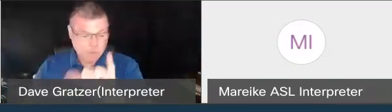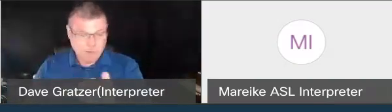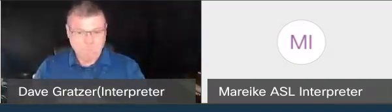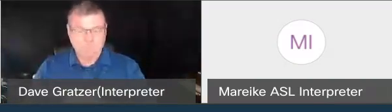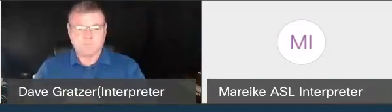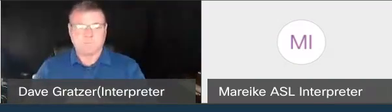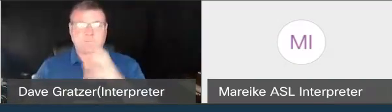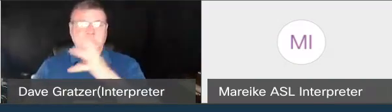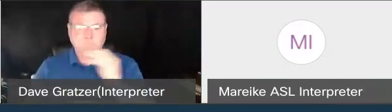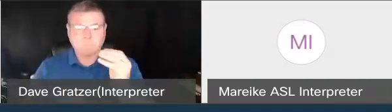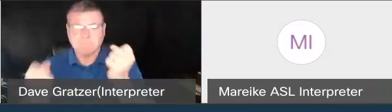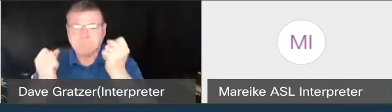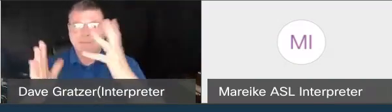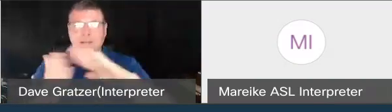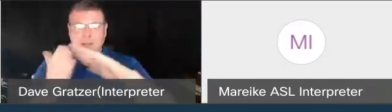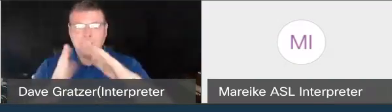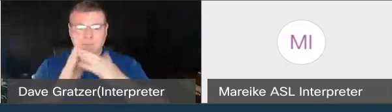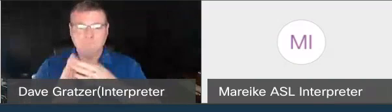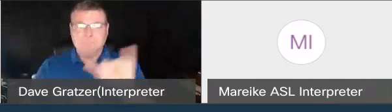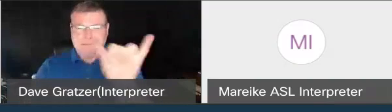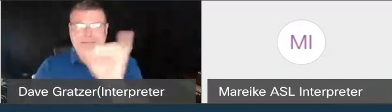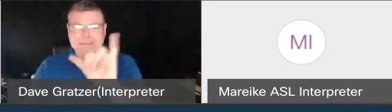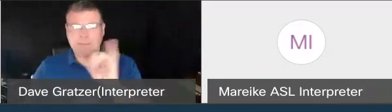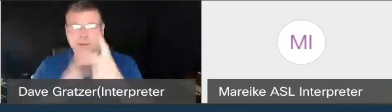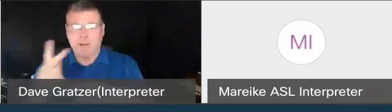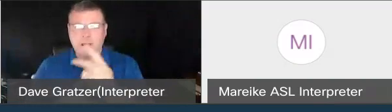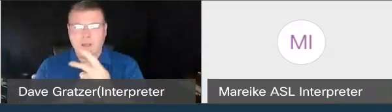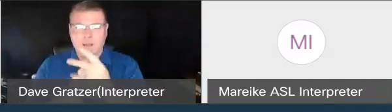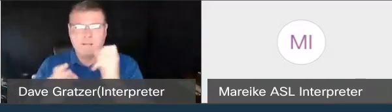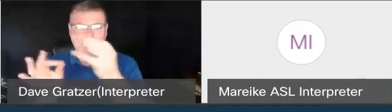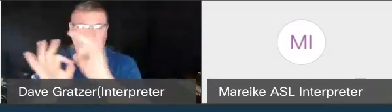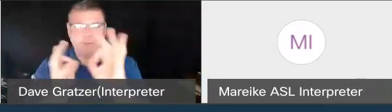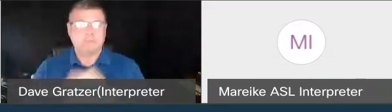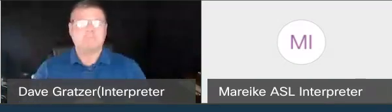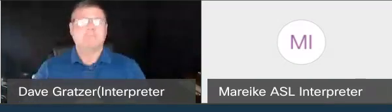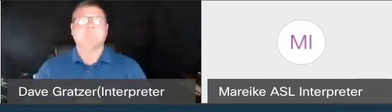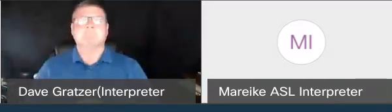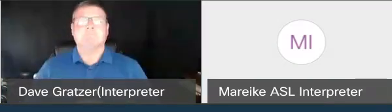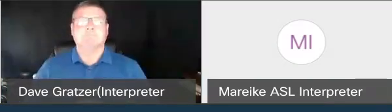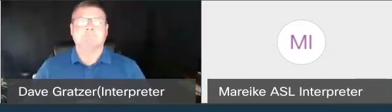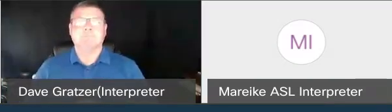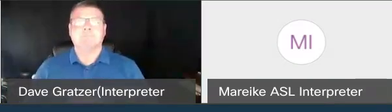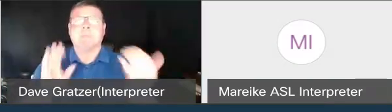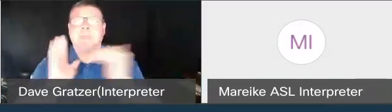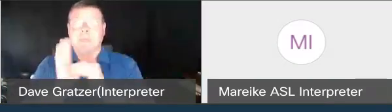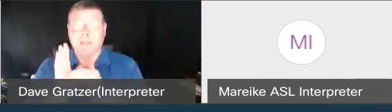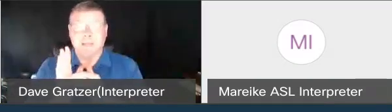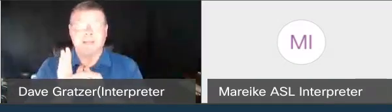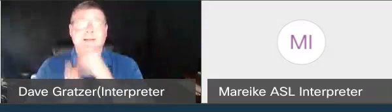are aware of--of, uh, similar types of diversion strategies. Liening: So again, these are some of our partnerships.